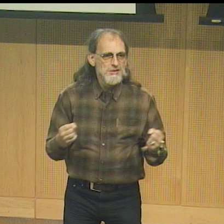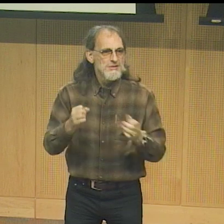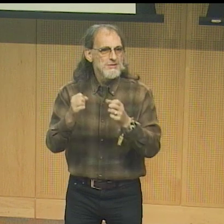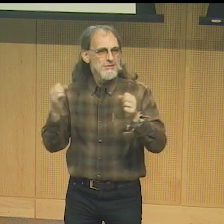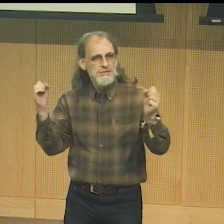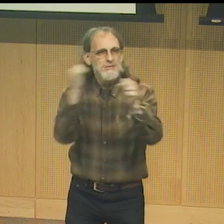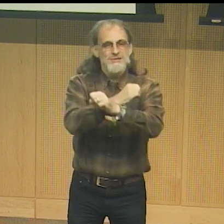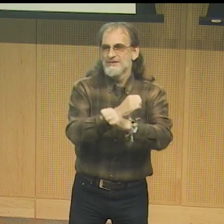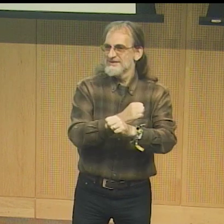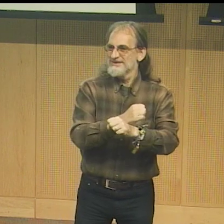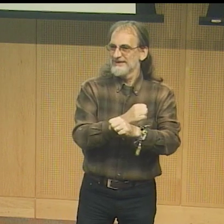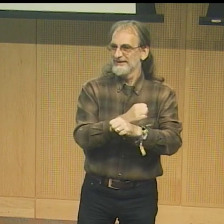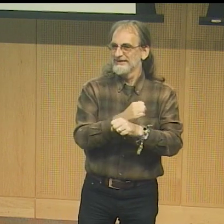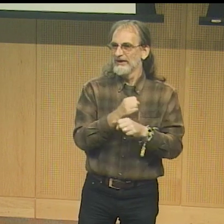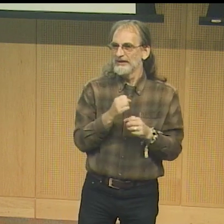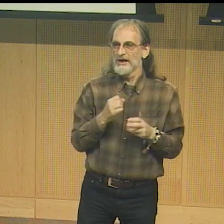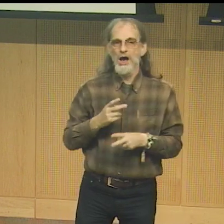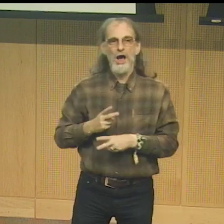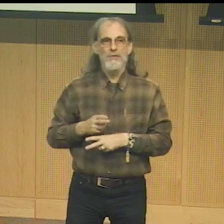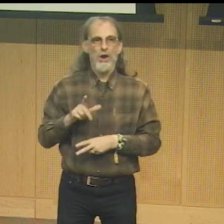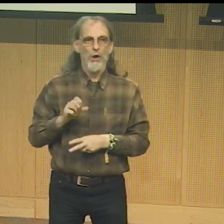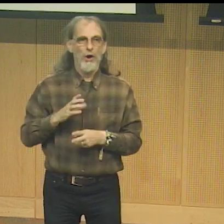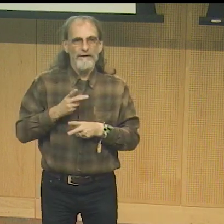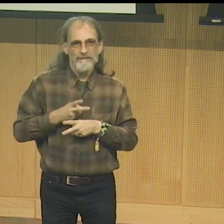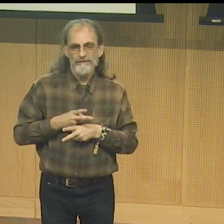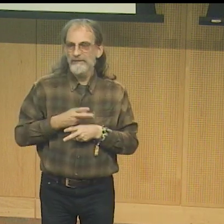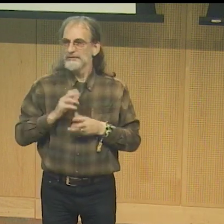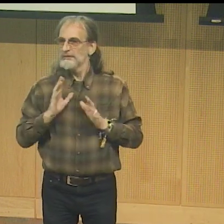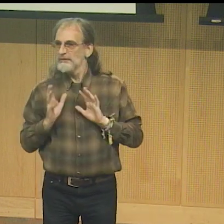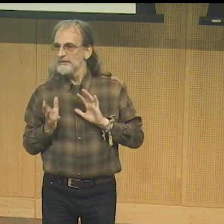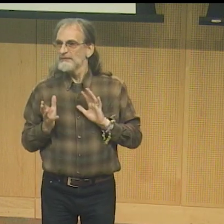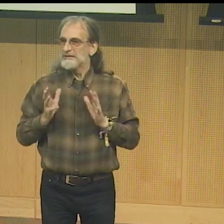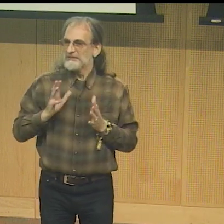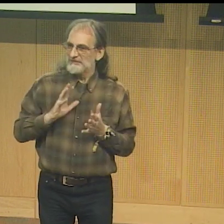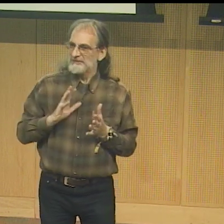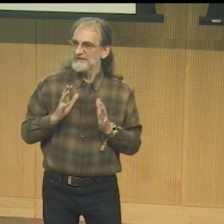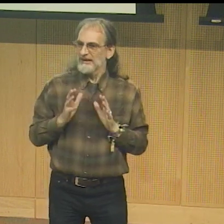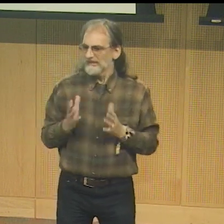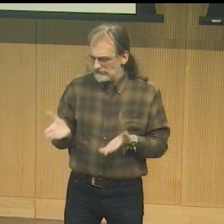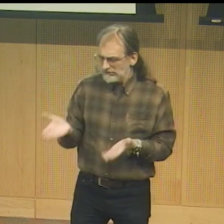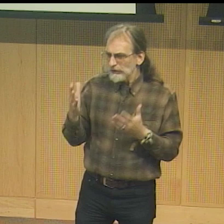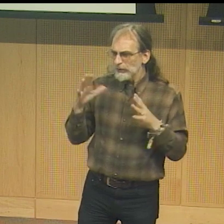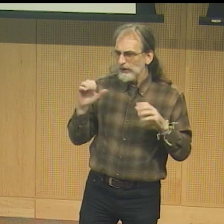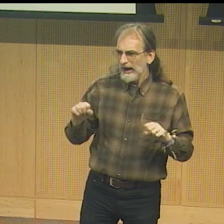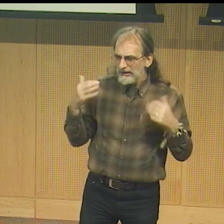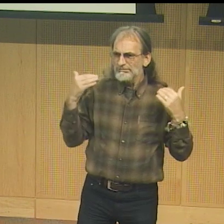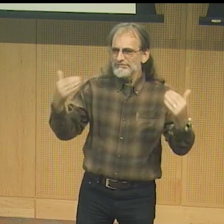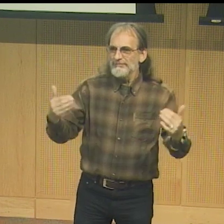They are servicing. They're very conservative in their manners and ways, and we